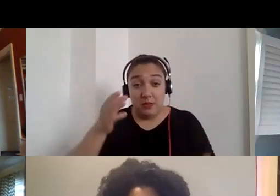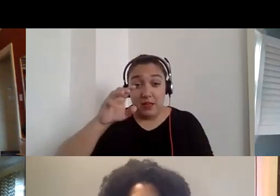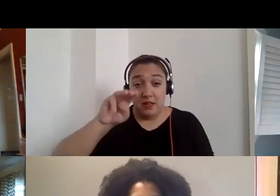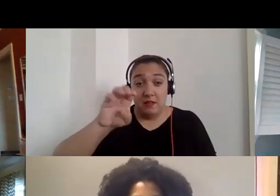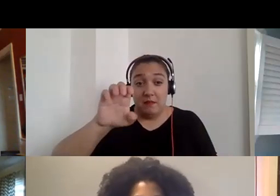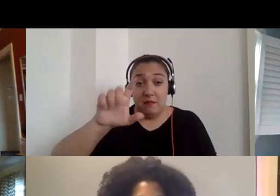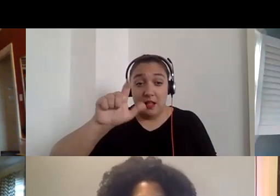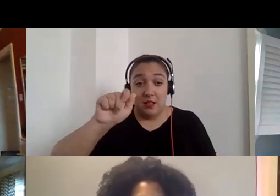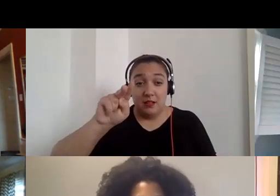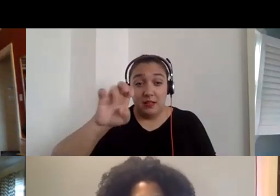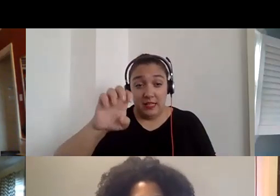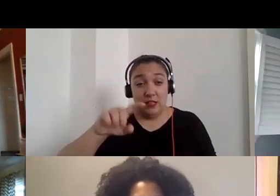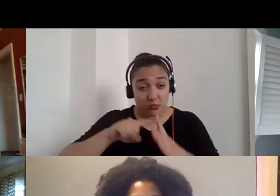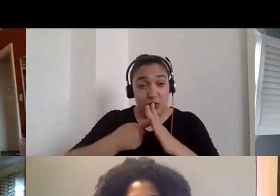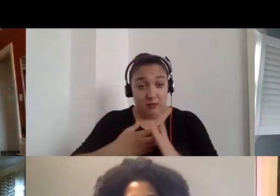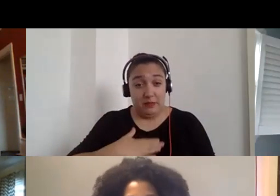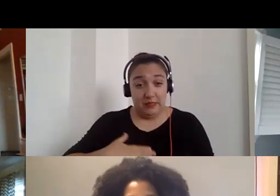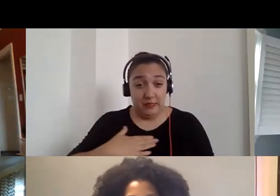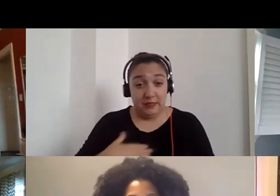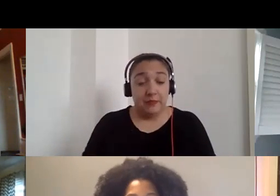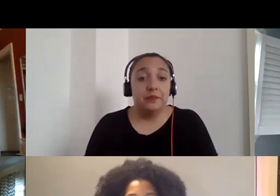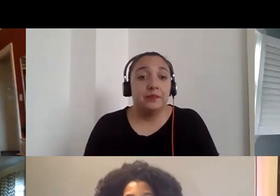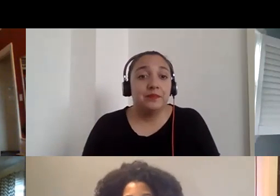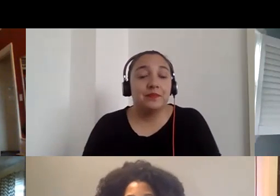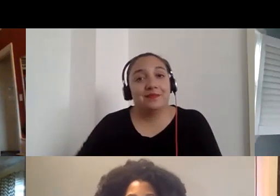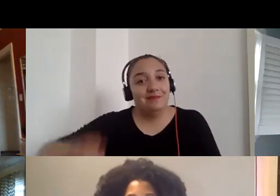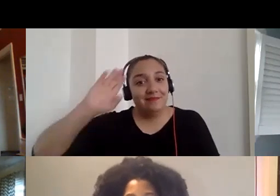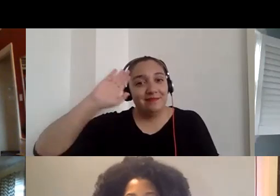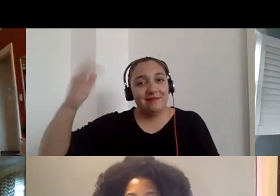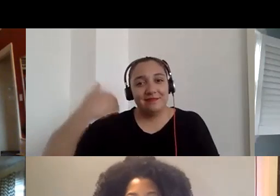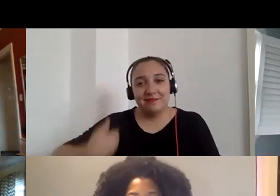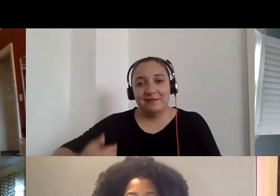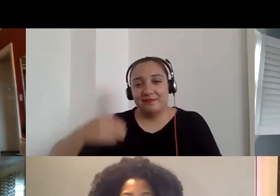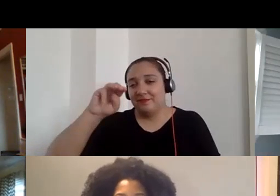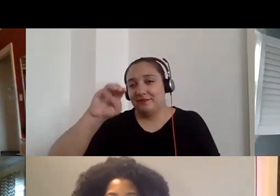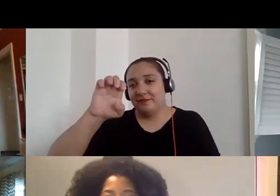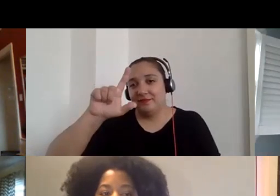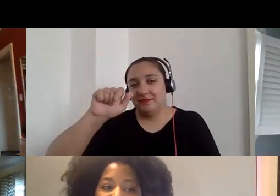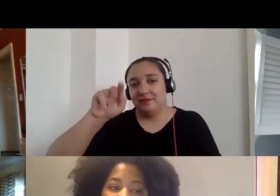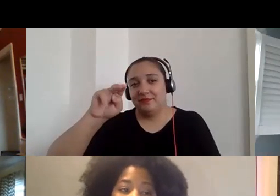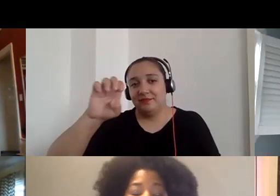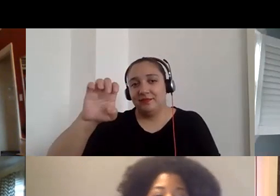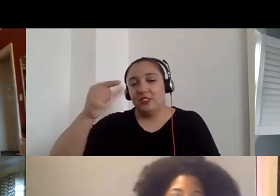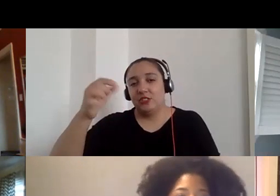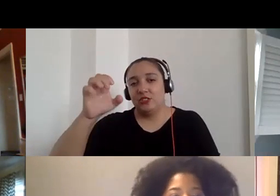Hi. I'm Melanie George. My pronouns are she/her/hers.